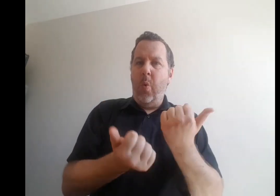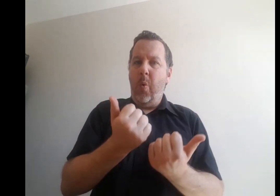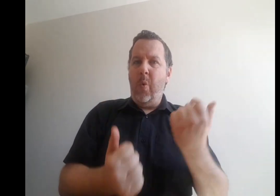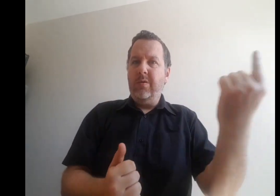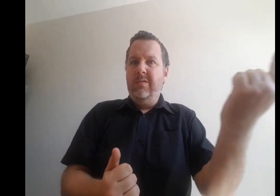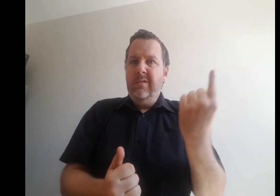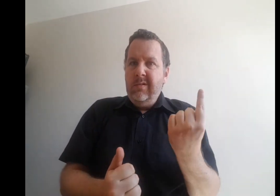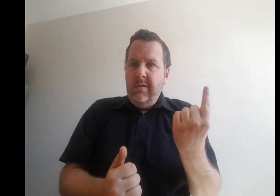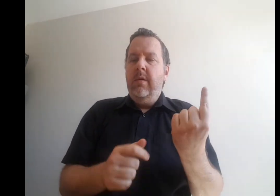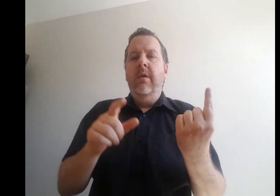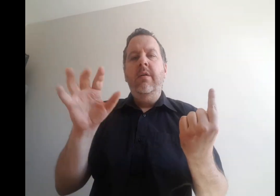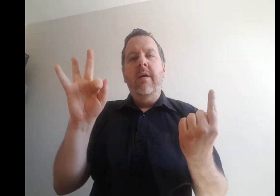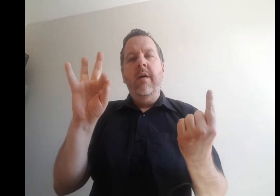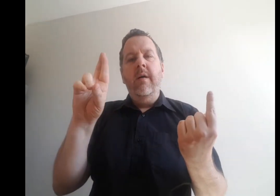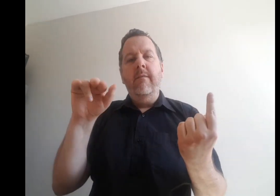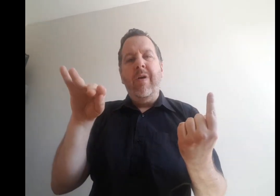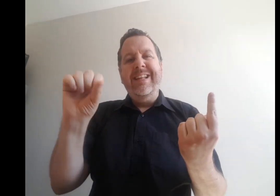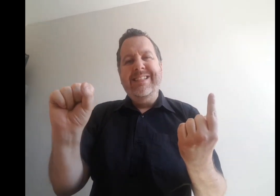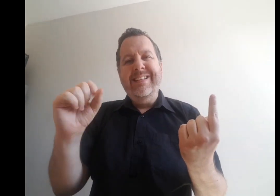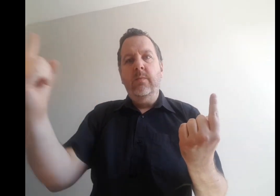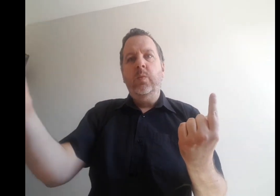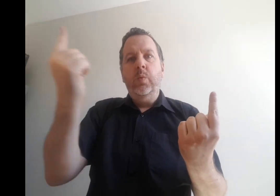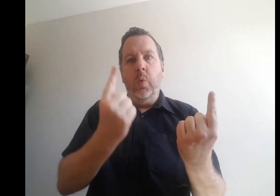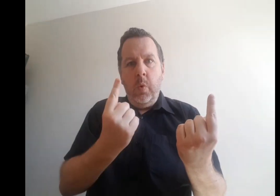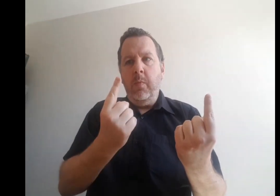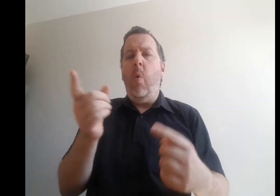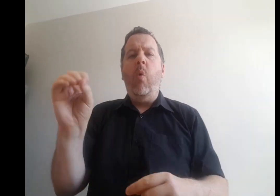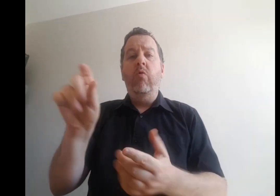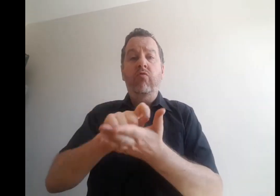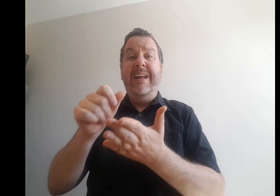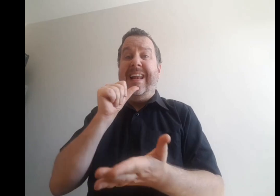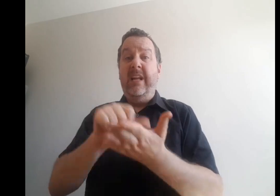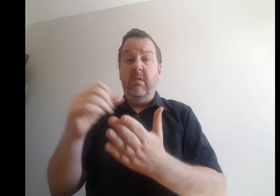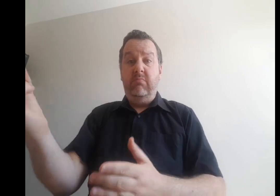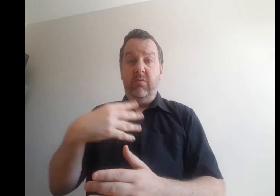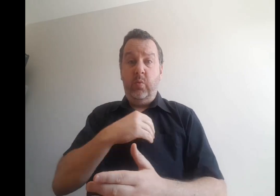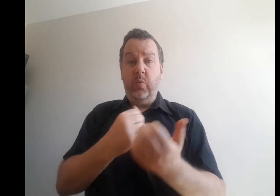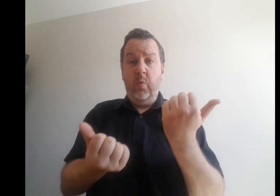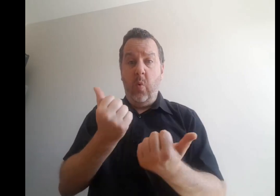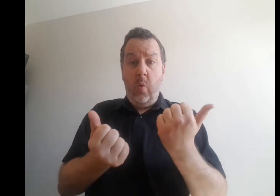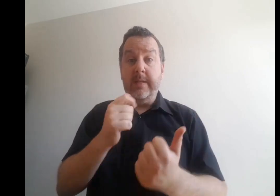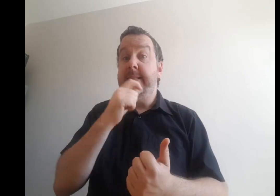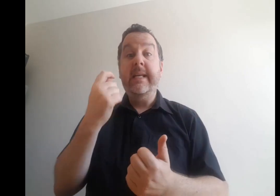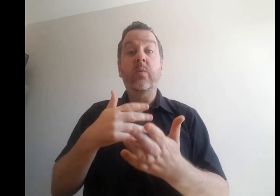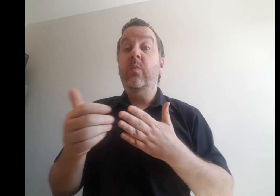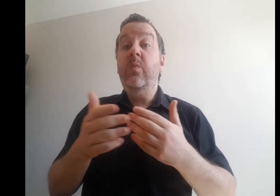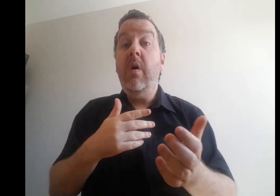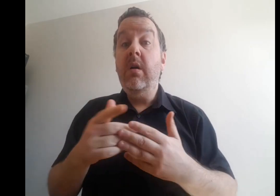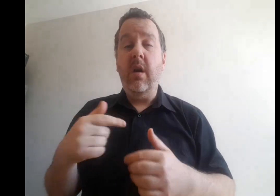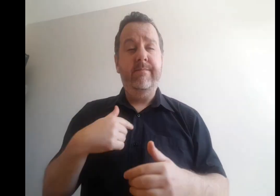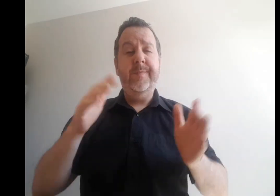or would write letters to the magistrates to say, "look, I've tried everything I can with Mrs Wilson.